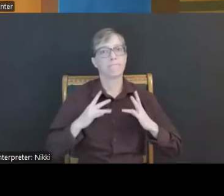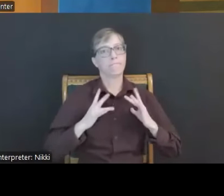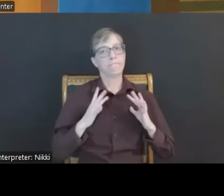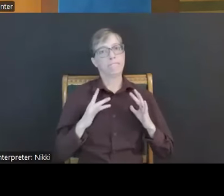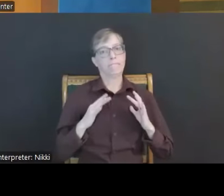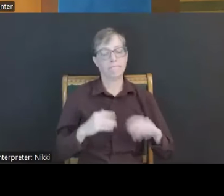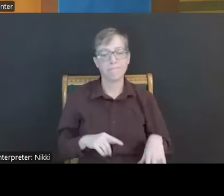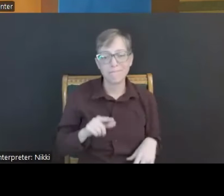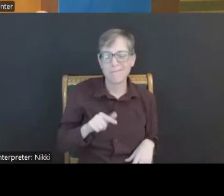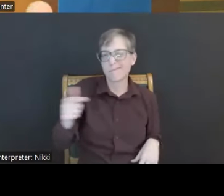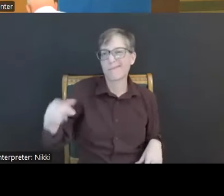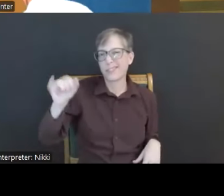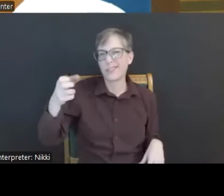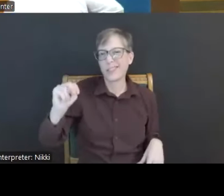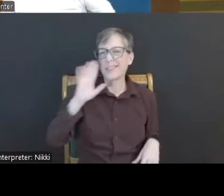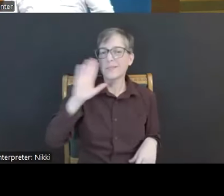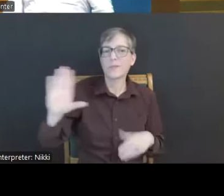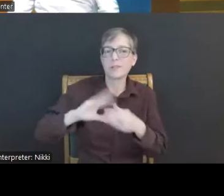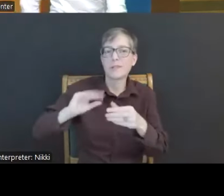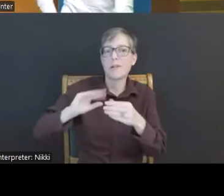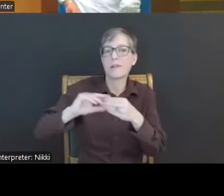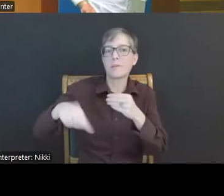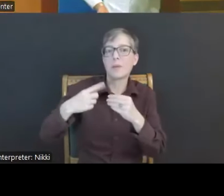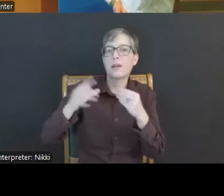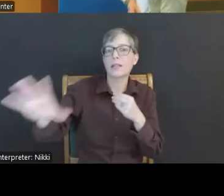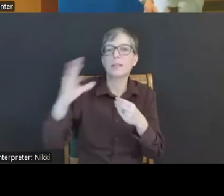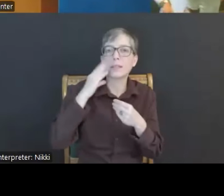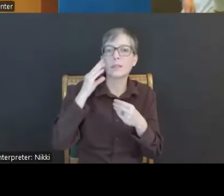to come and share his experience about being a parent and being engaged so let's receive